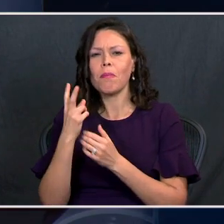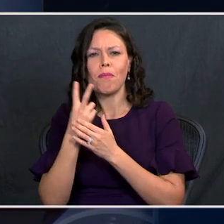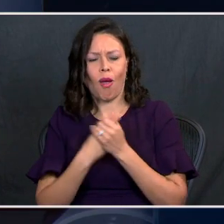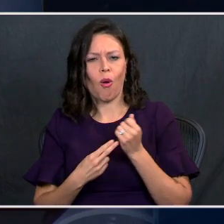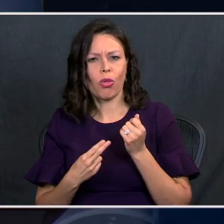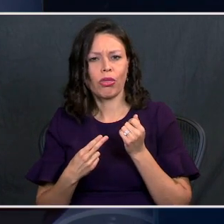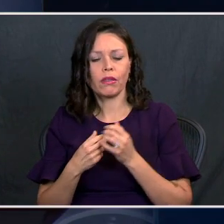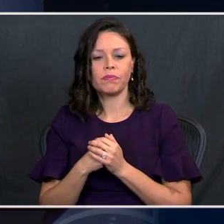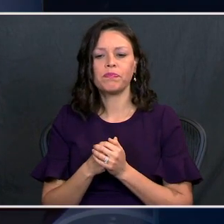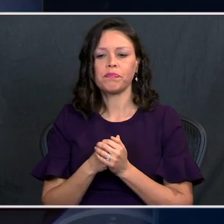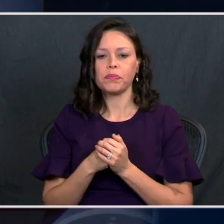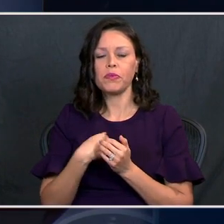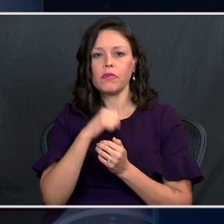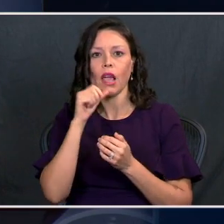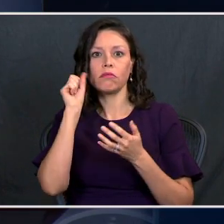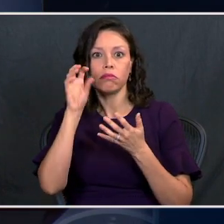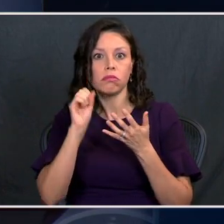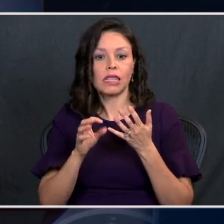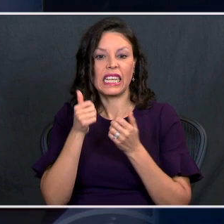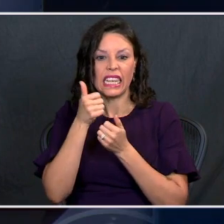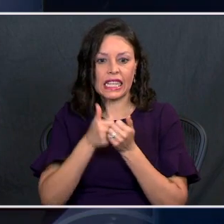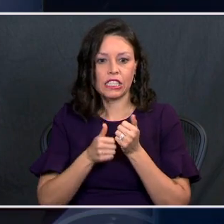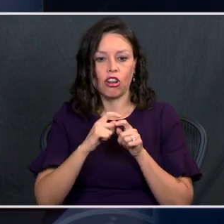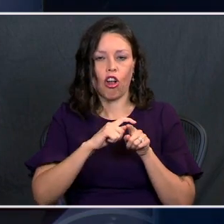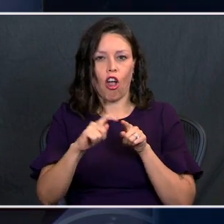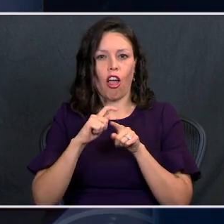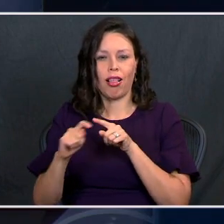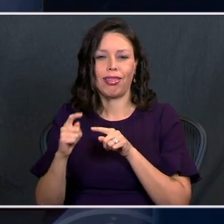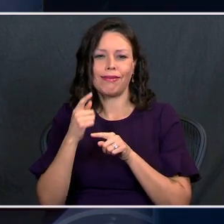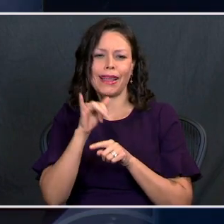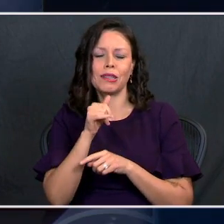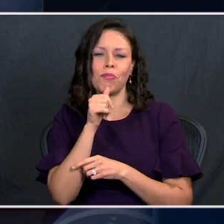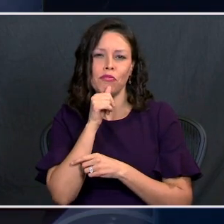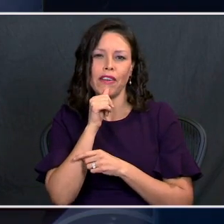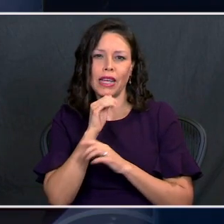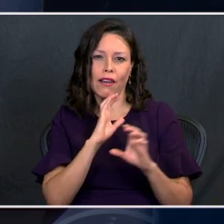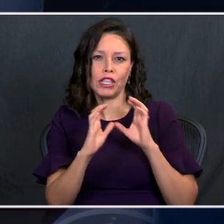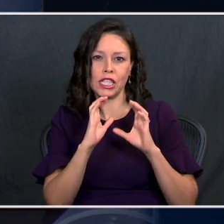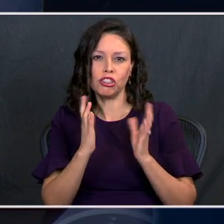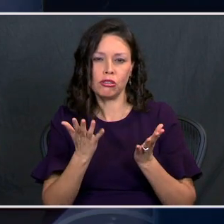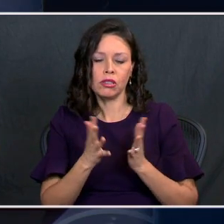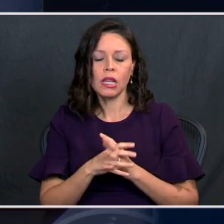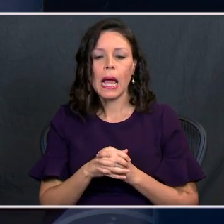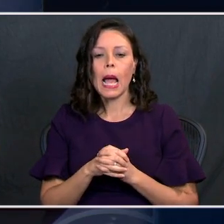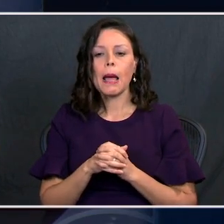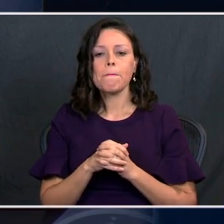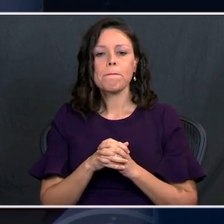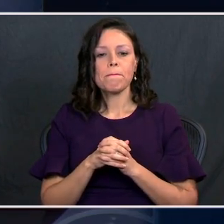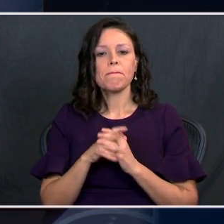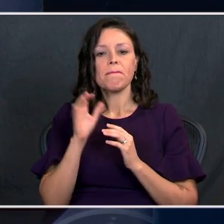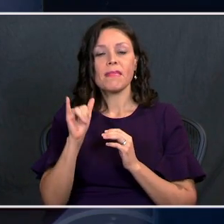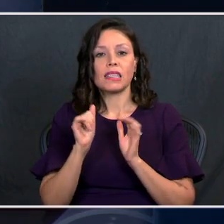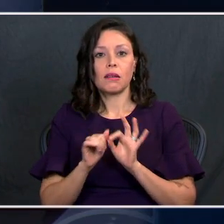We're not going to read out all those calls for you because those are private conversations, and we feel that's the most effective way